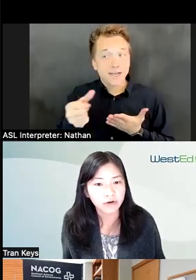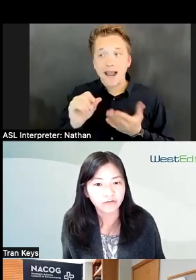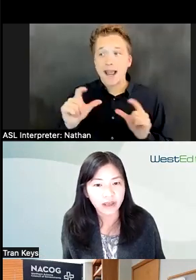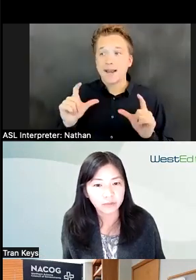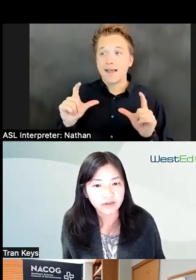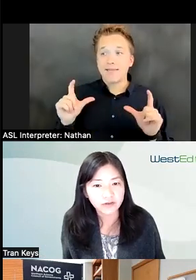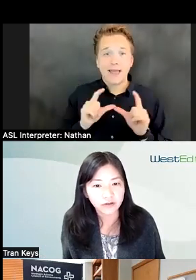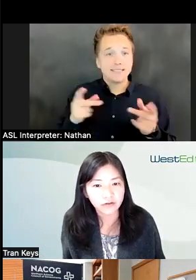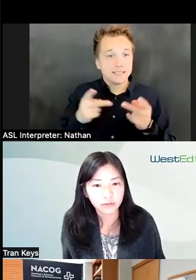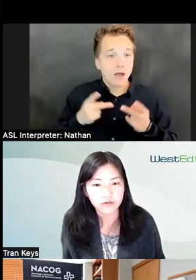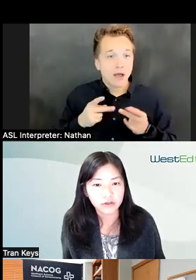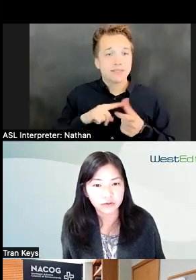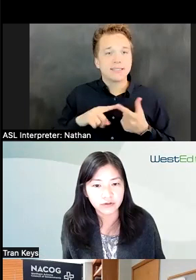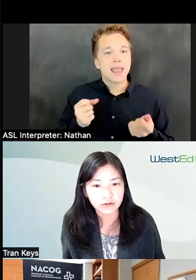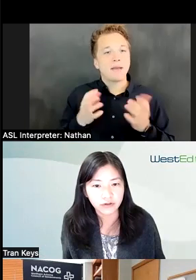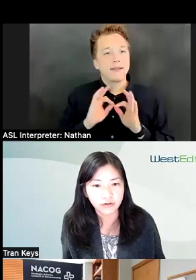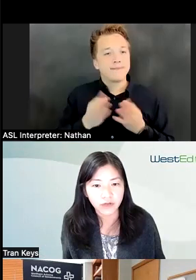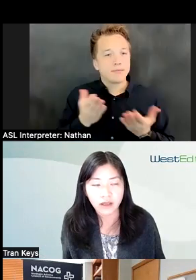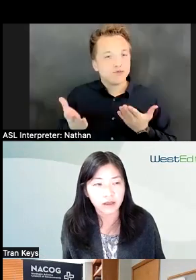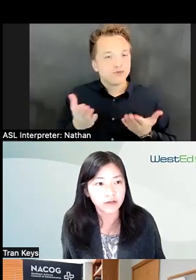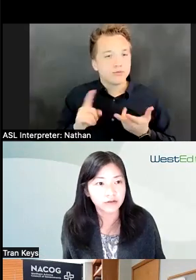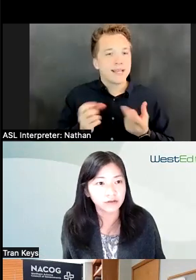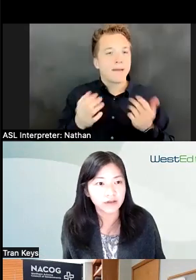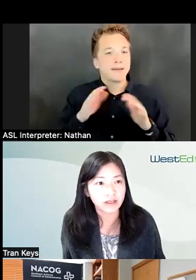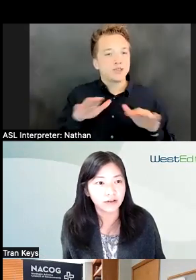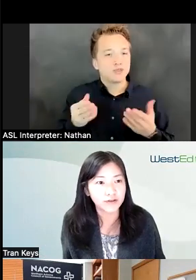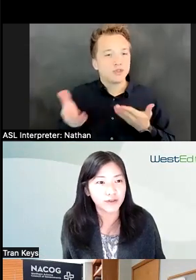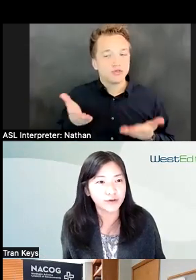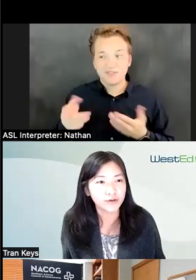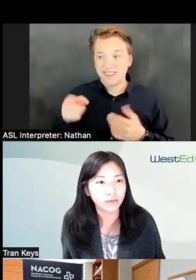number of families served, number of children served. Here's the list.